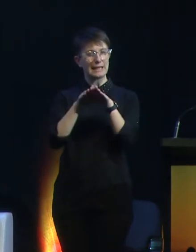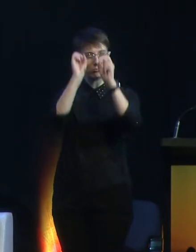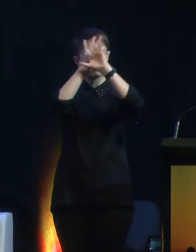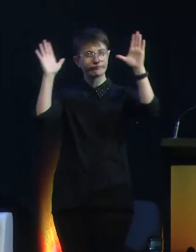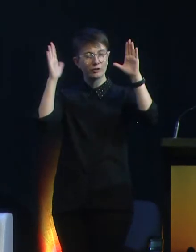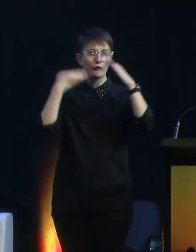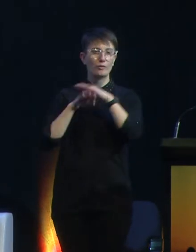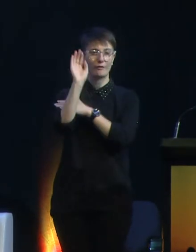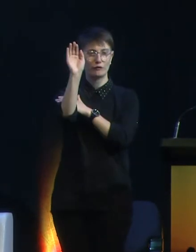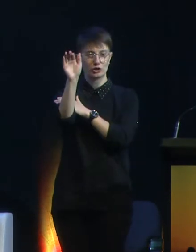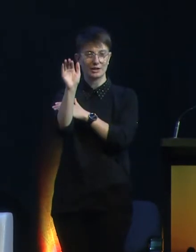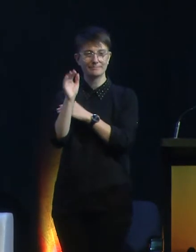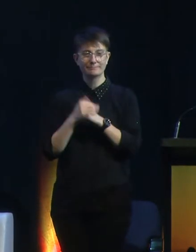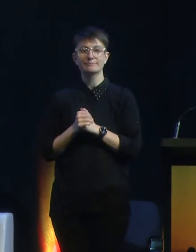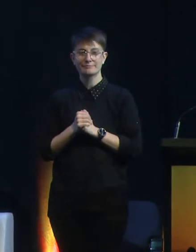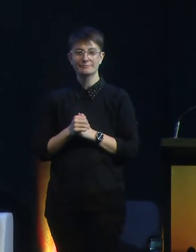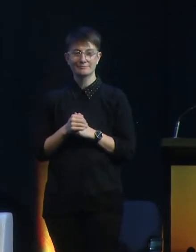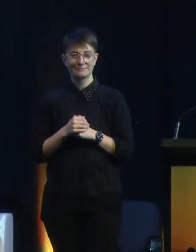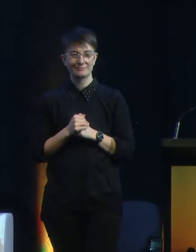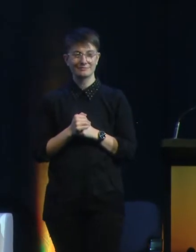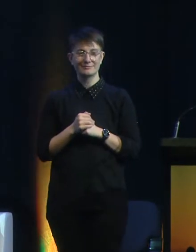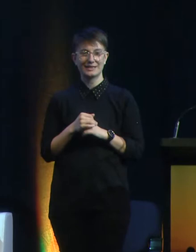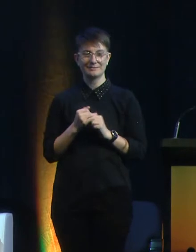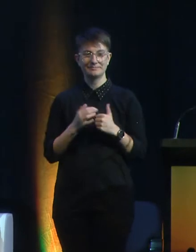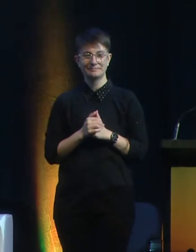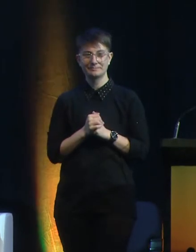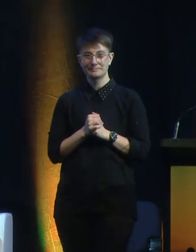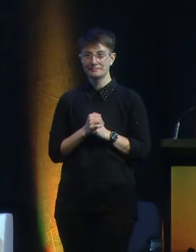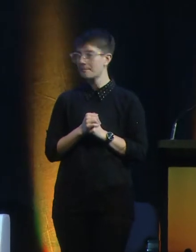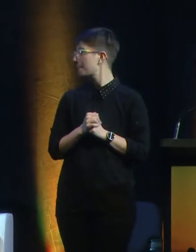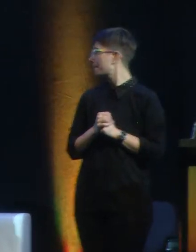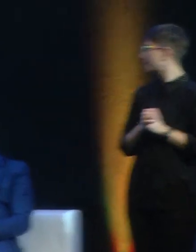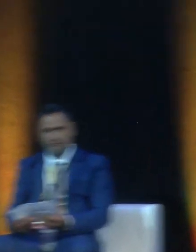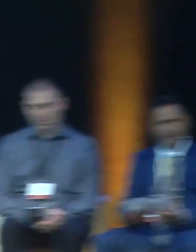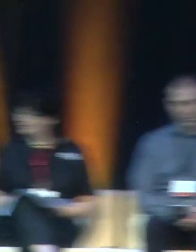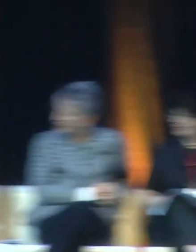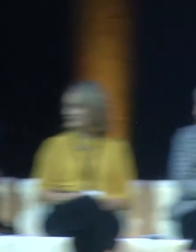Kia kaha tātou, ki te hoi. Grant: Thank You. Jen, when you look at the